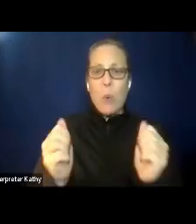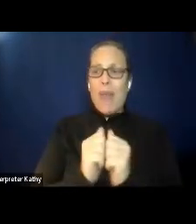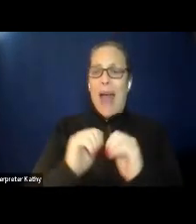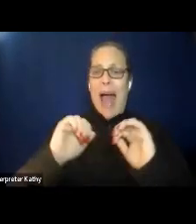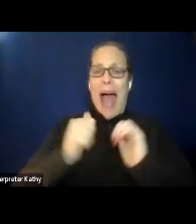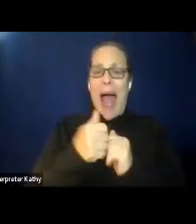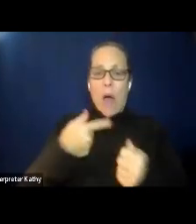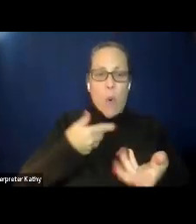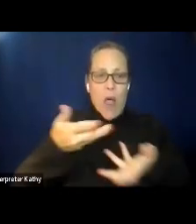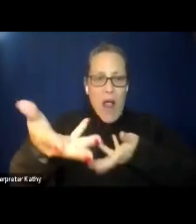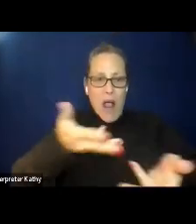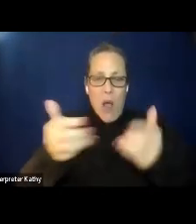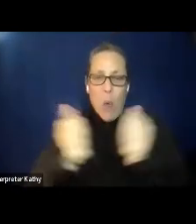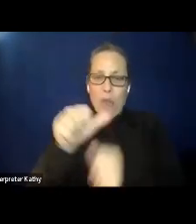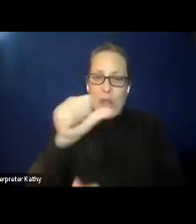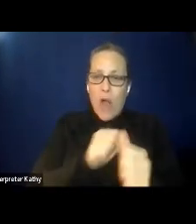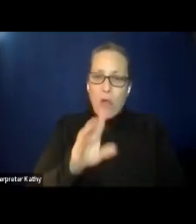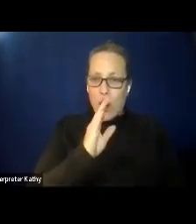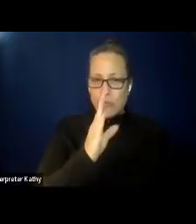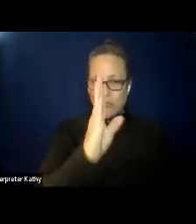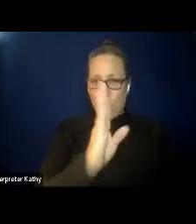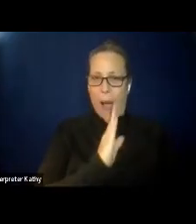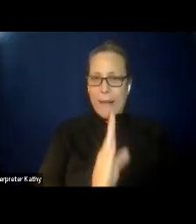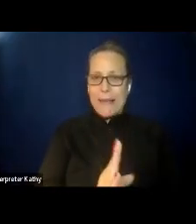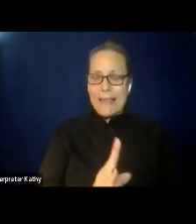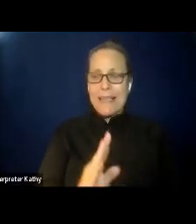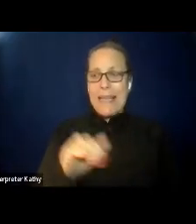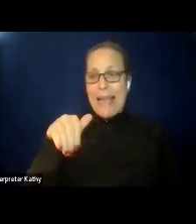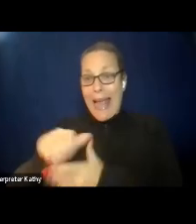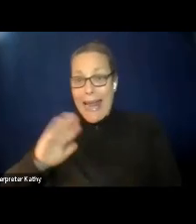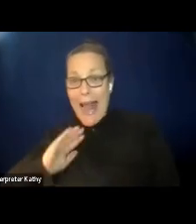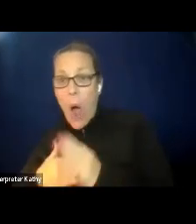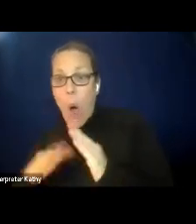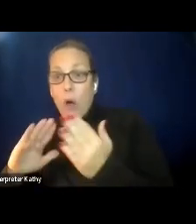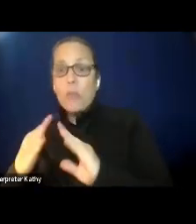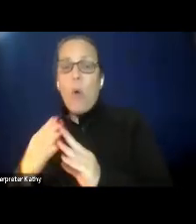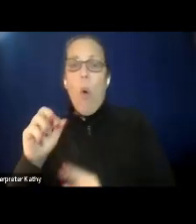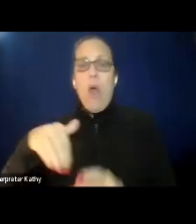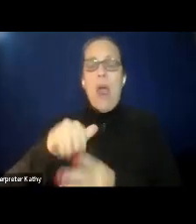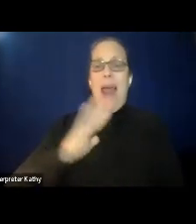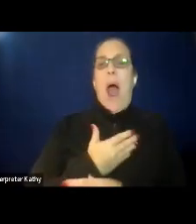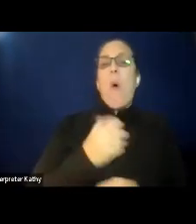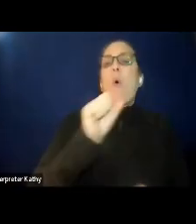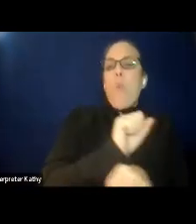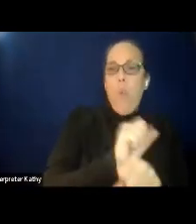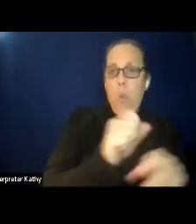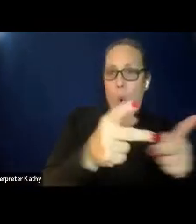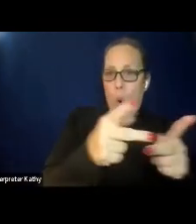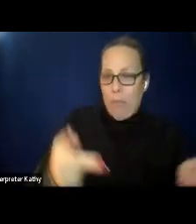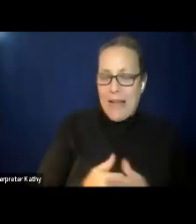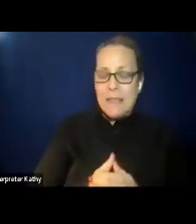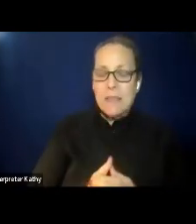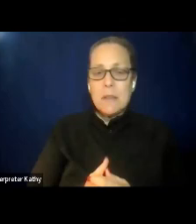familiar with, where it really just occurs in how we treat one another directly, particularly in our